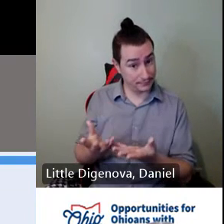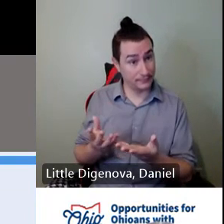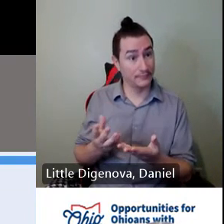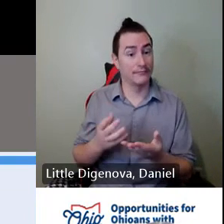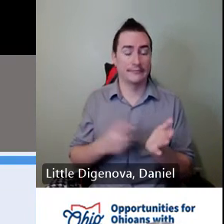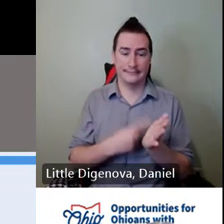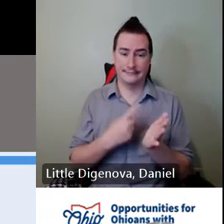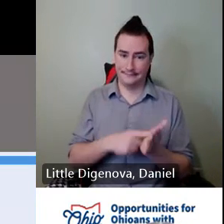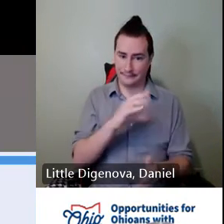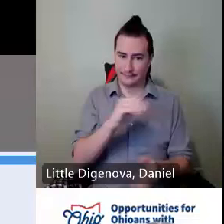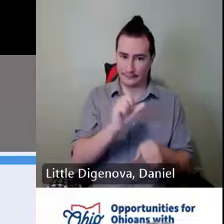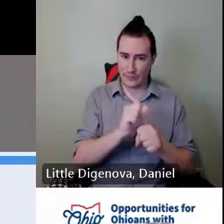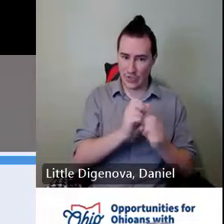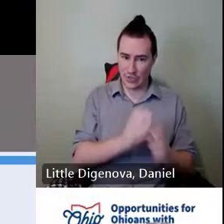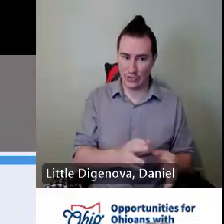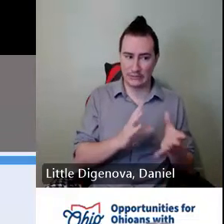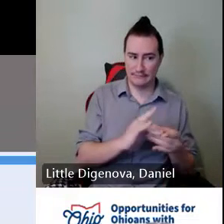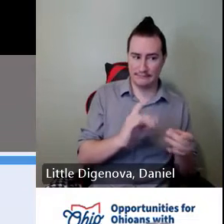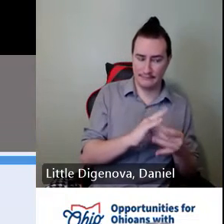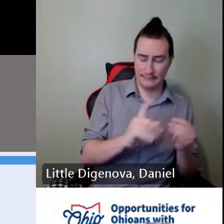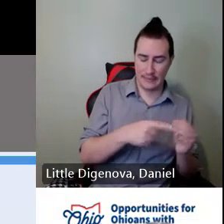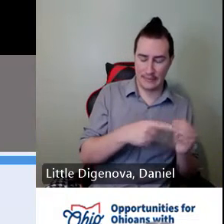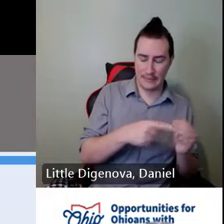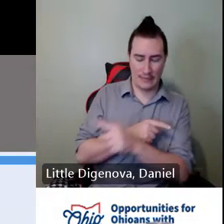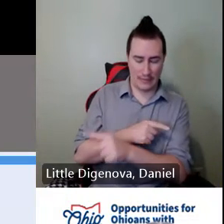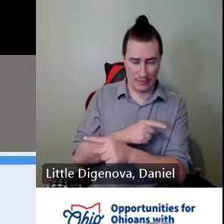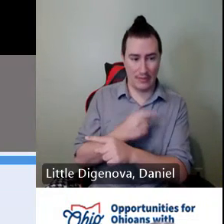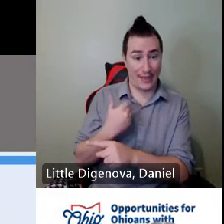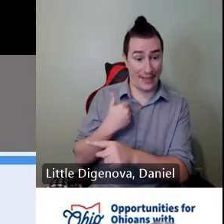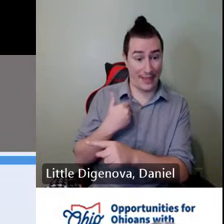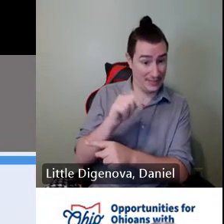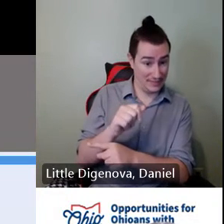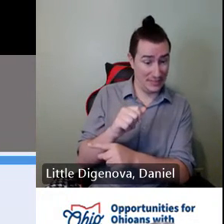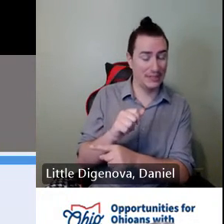employee with a disability, which then has the potential to lead to gossip or harassment.